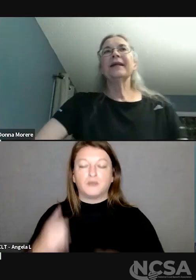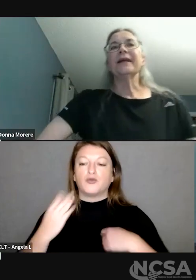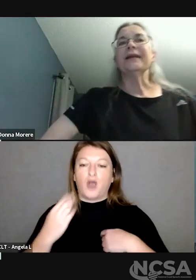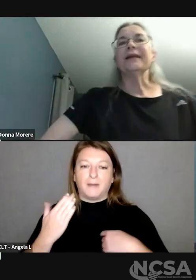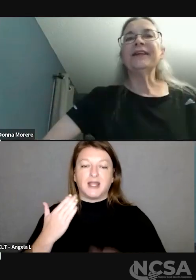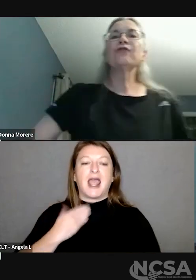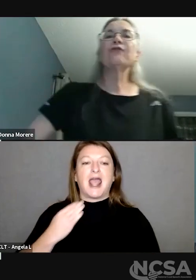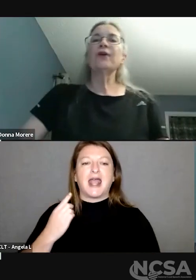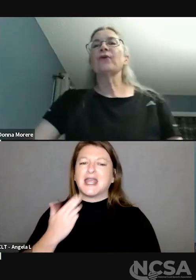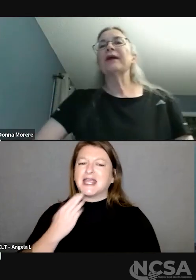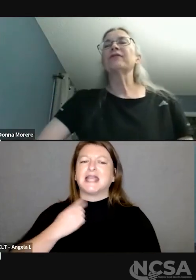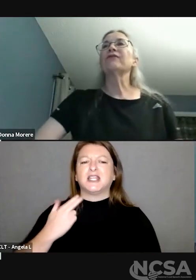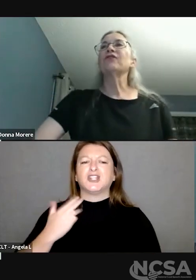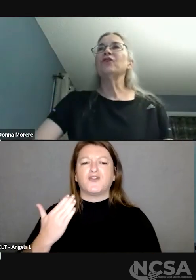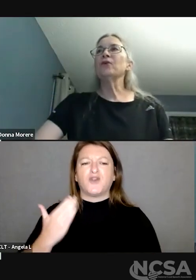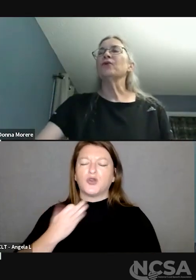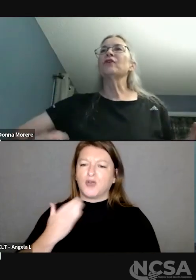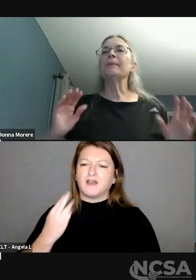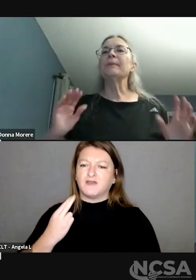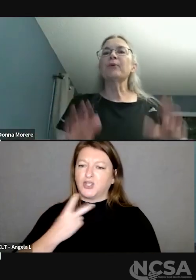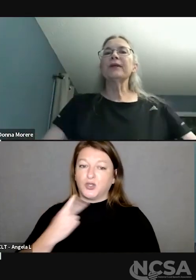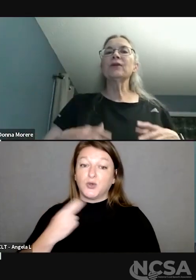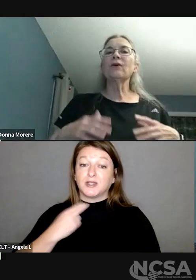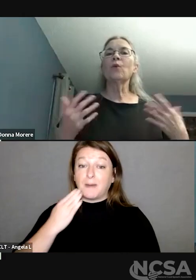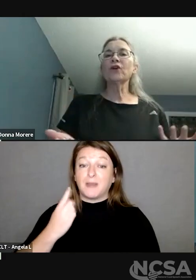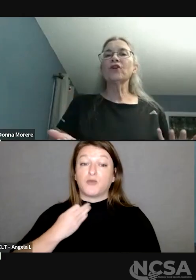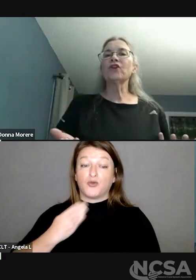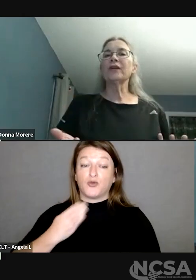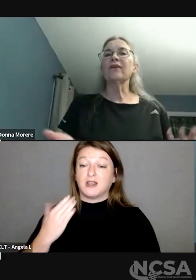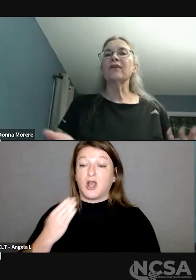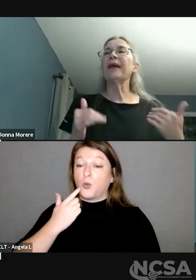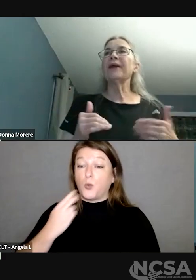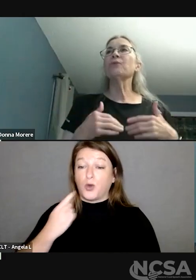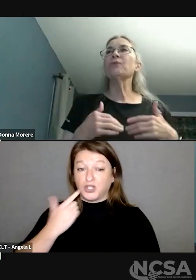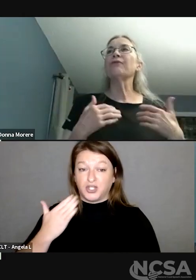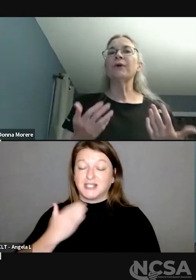And again digital photographs of cues can be printed on worksheets and paired with the phoneme of